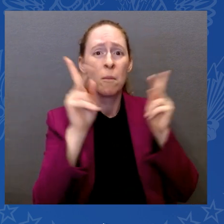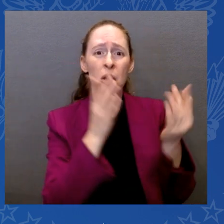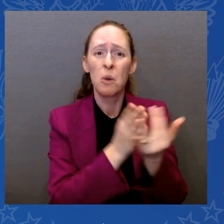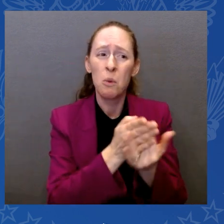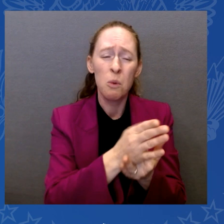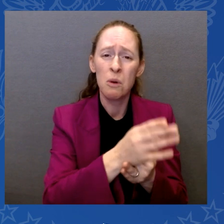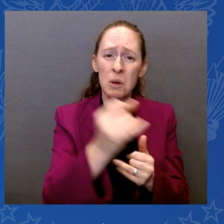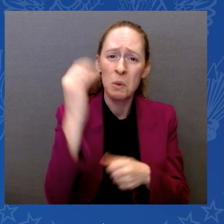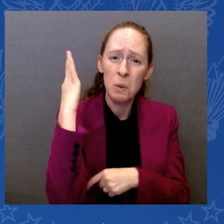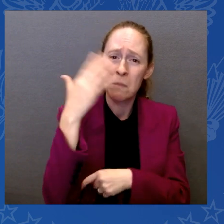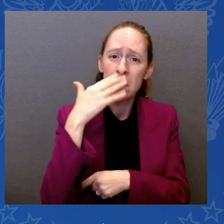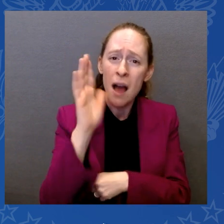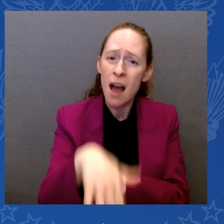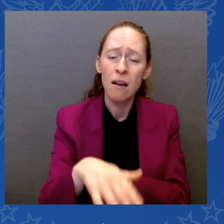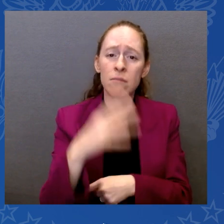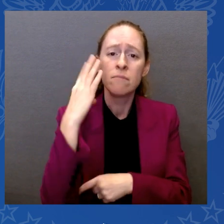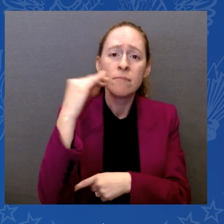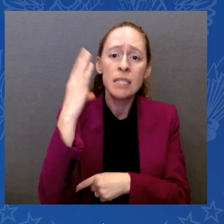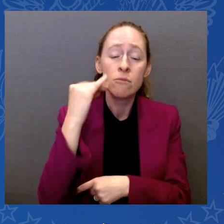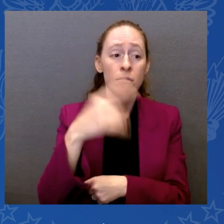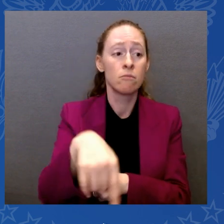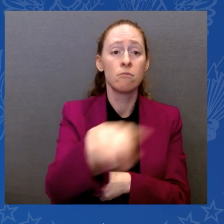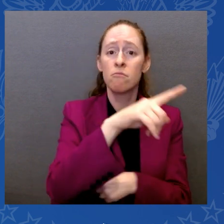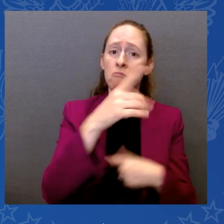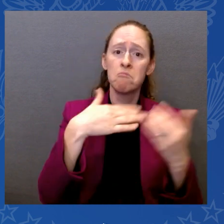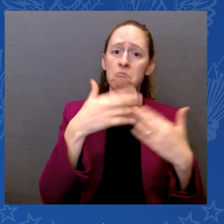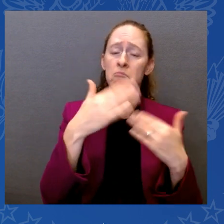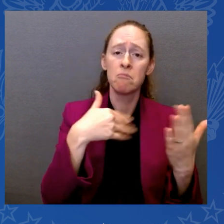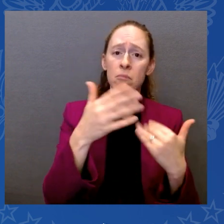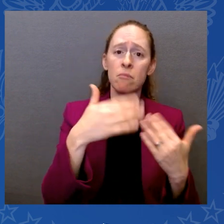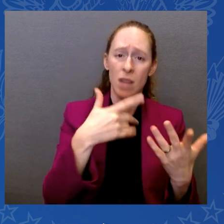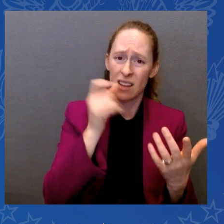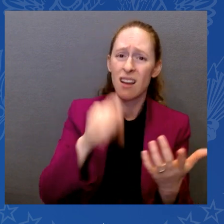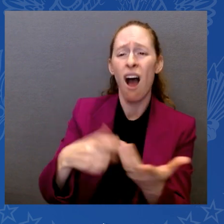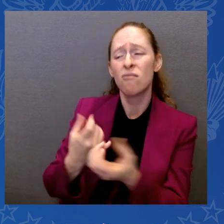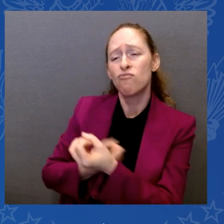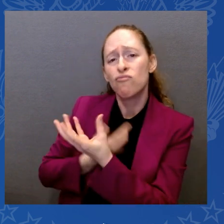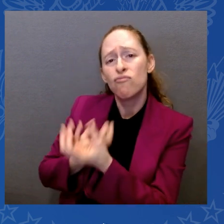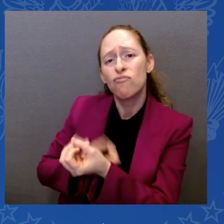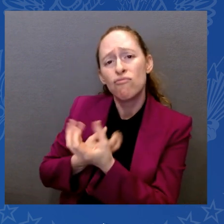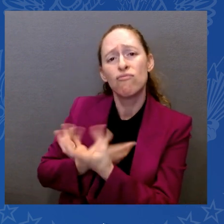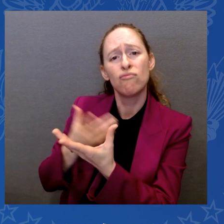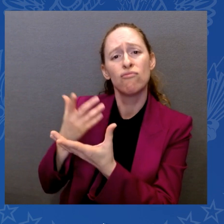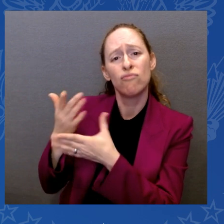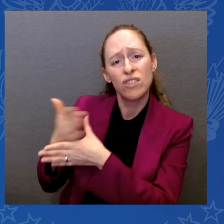It's okay to ask for help. This is a place you should ask for help. There's nothing -- there's no credit